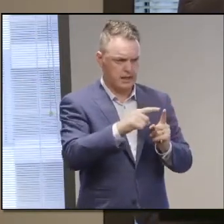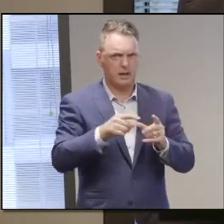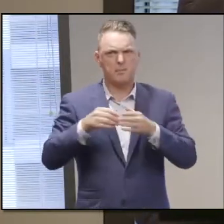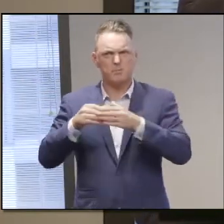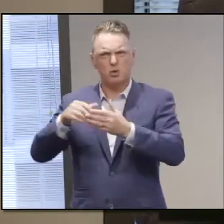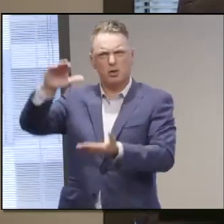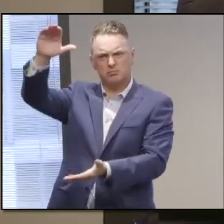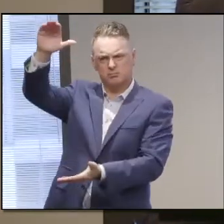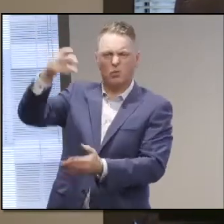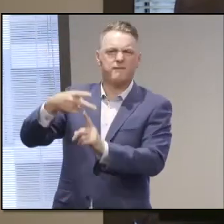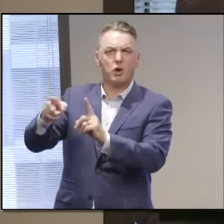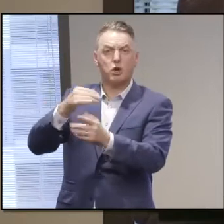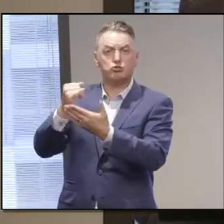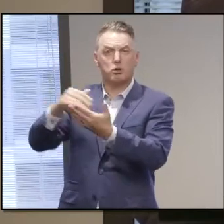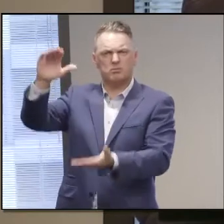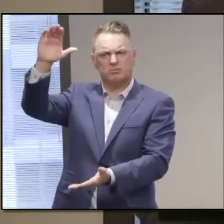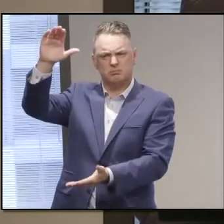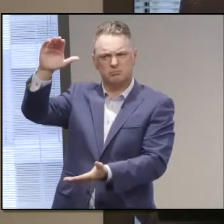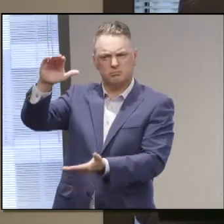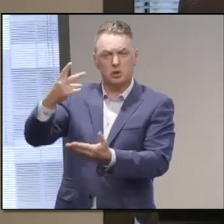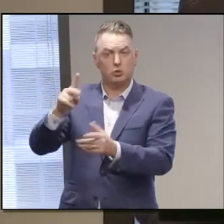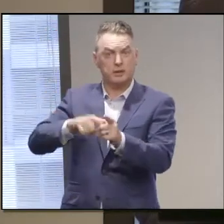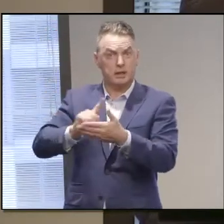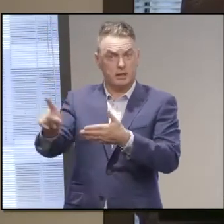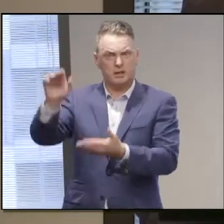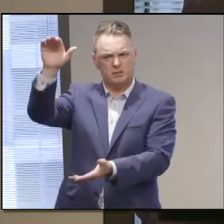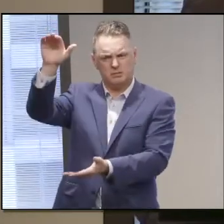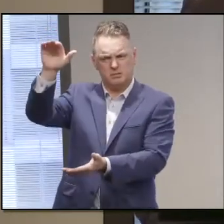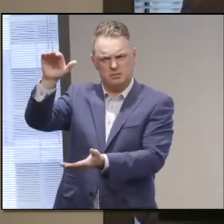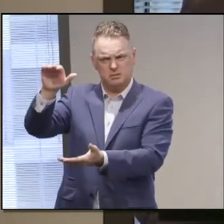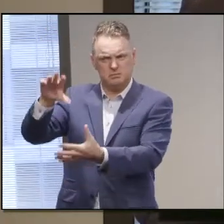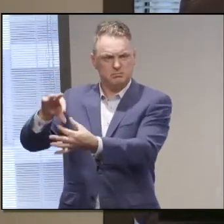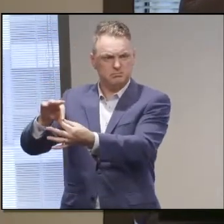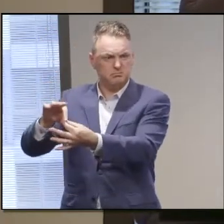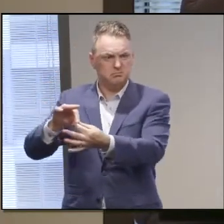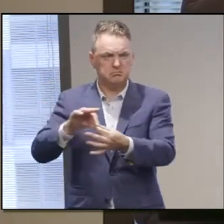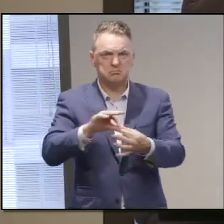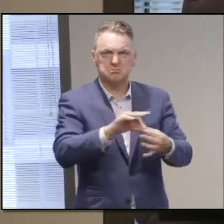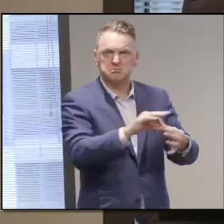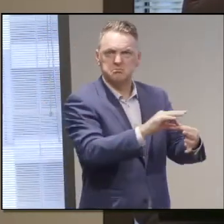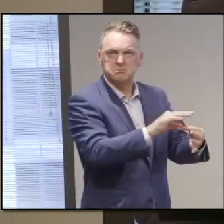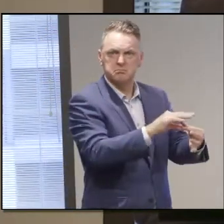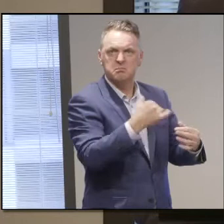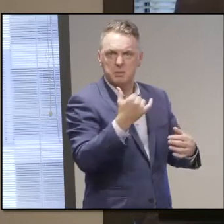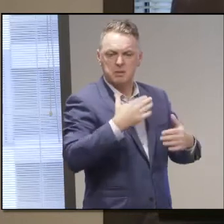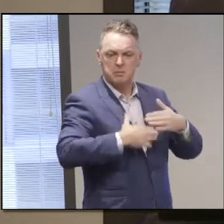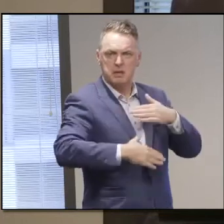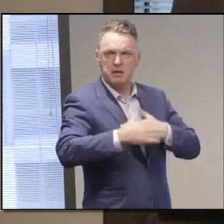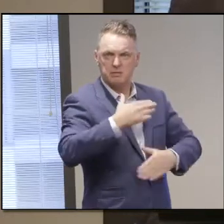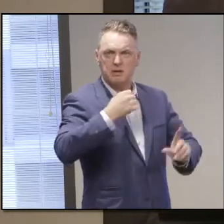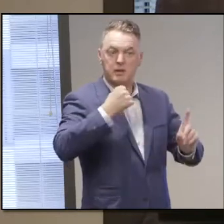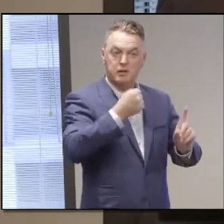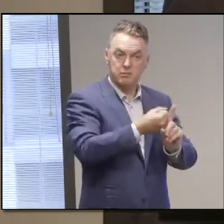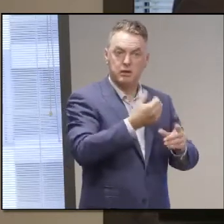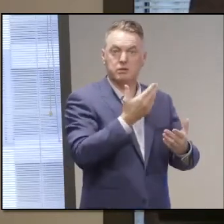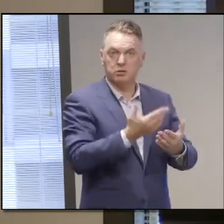and violent crime, that is biologically plausible because of the behavioural effects of lead.